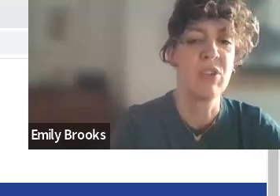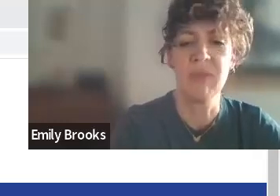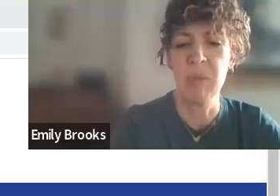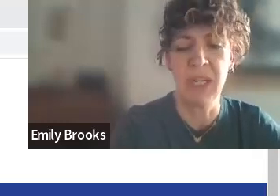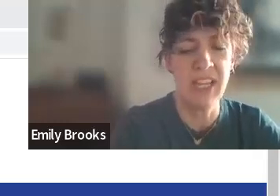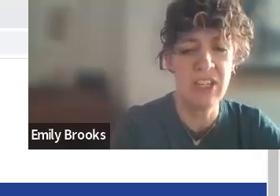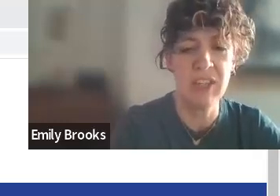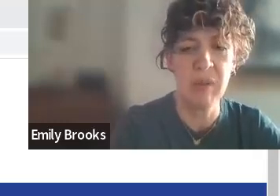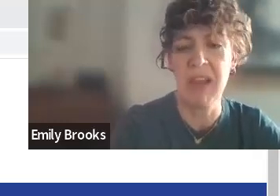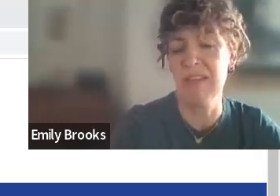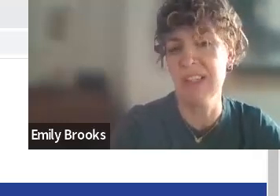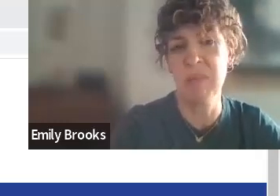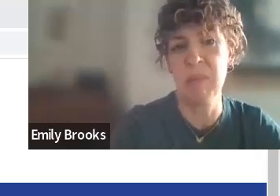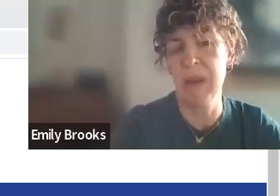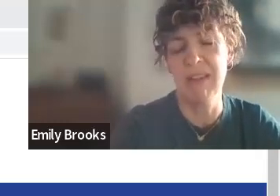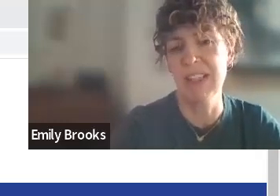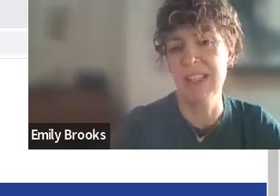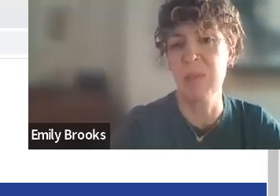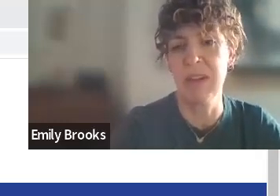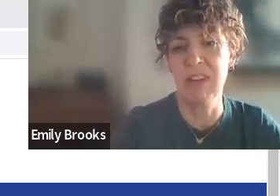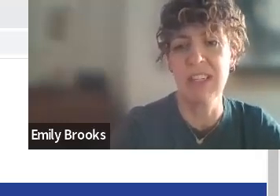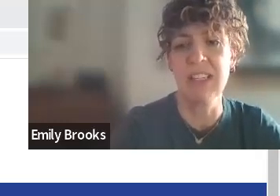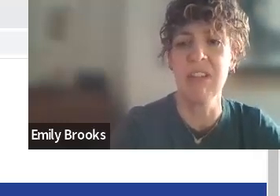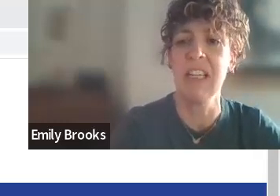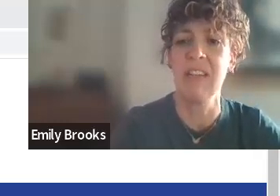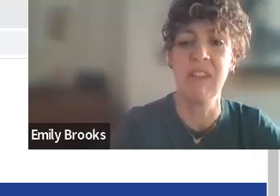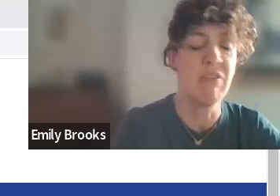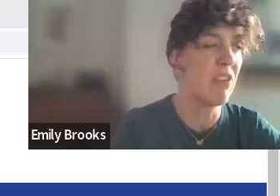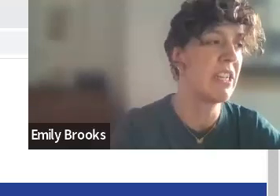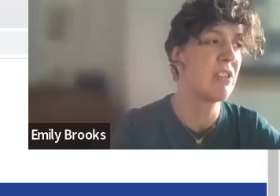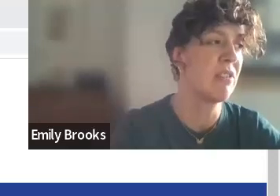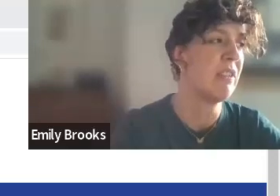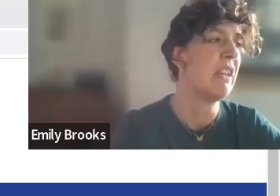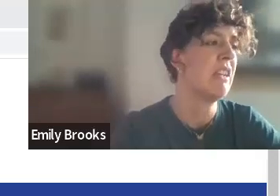choice of communication, a parent's experience is really vital.